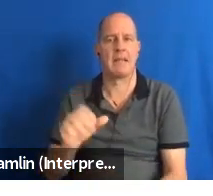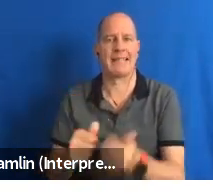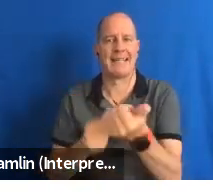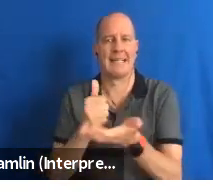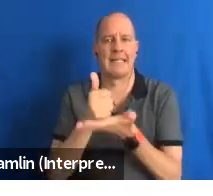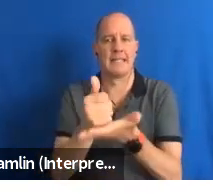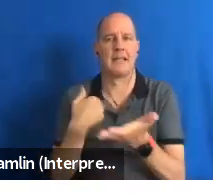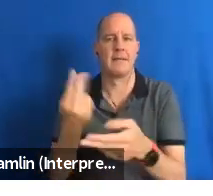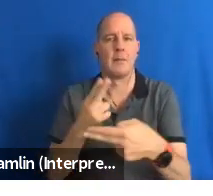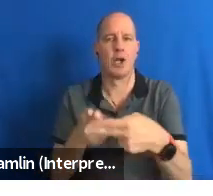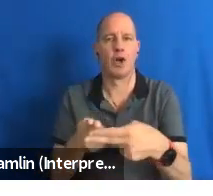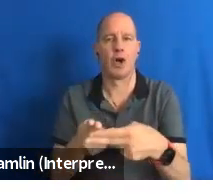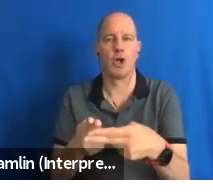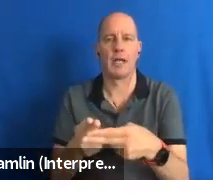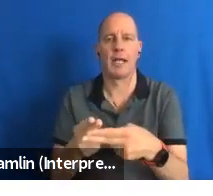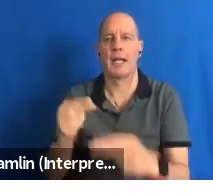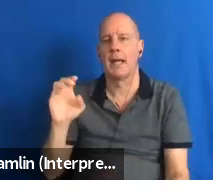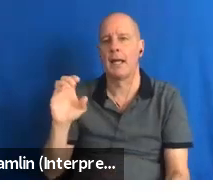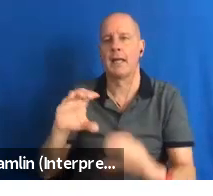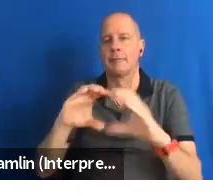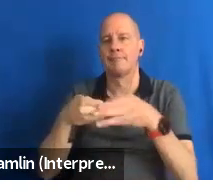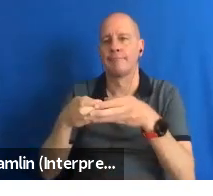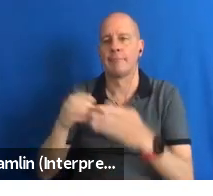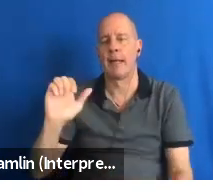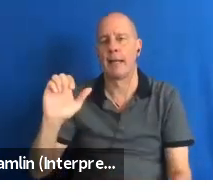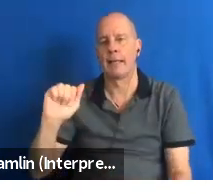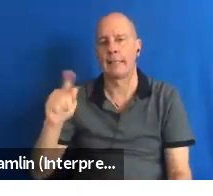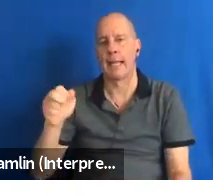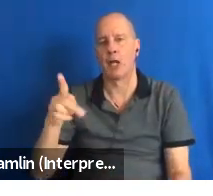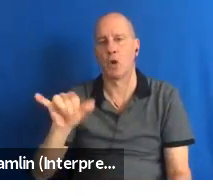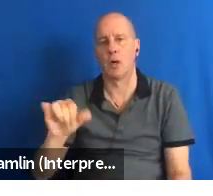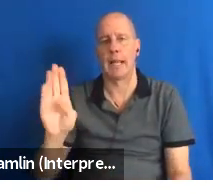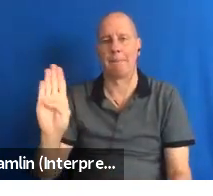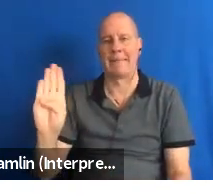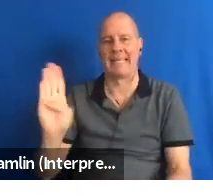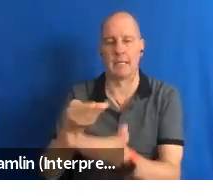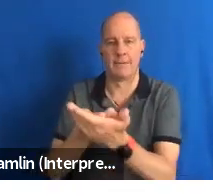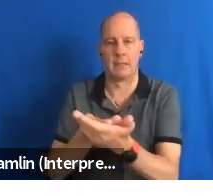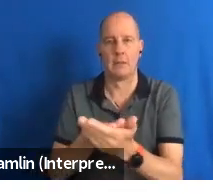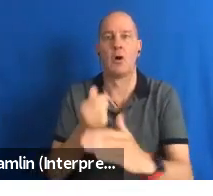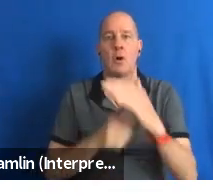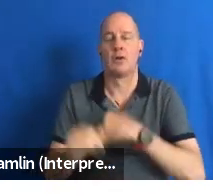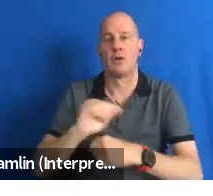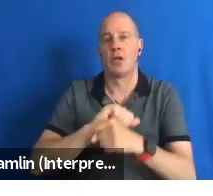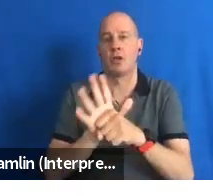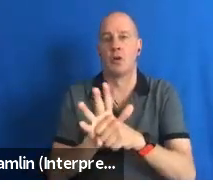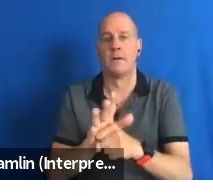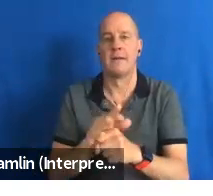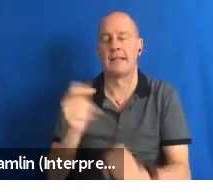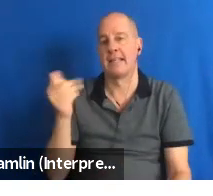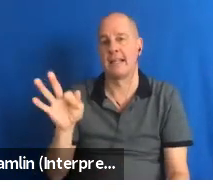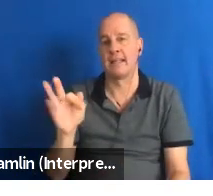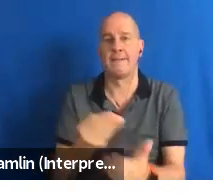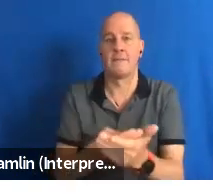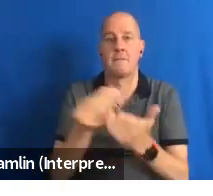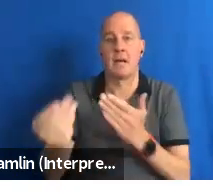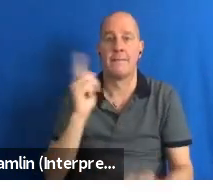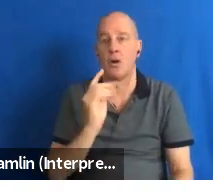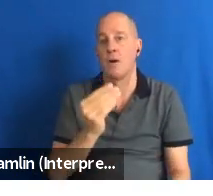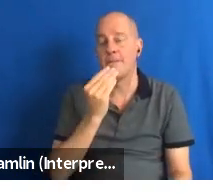bonding. So under the COVID 19 pandemic purchase and distribution of food eligible for public